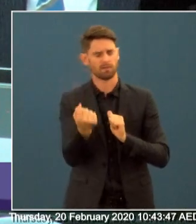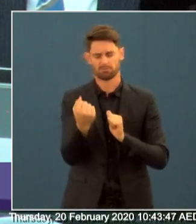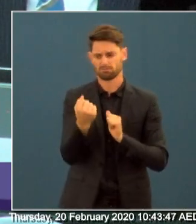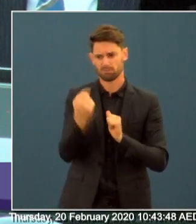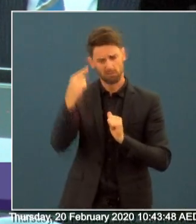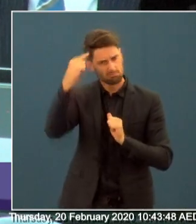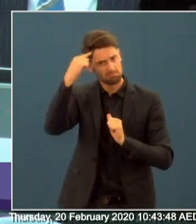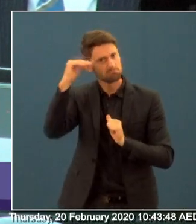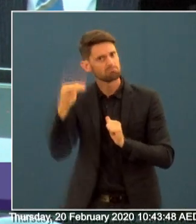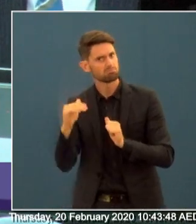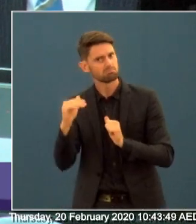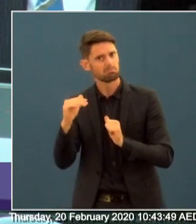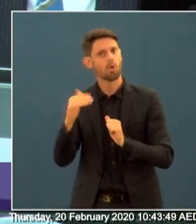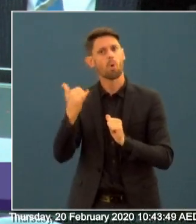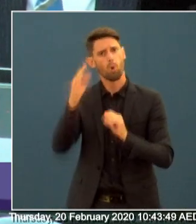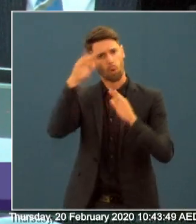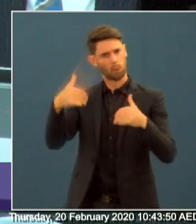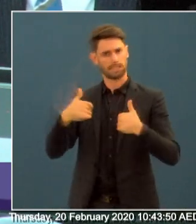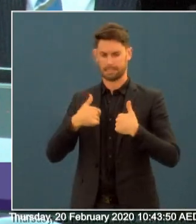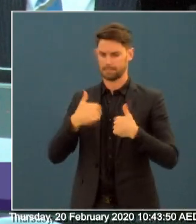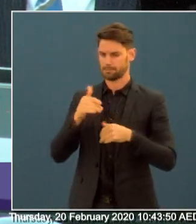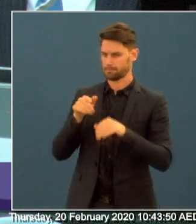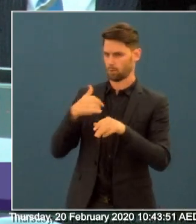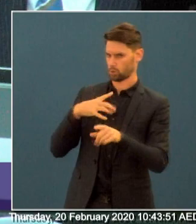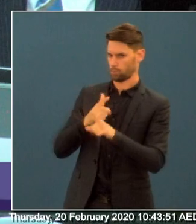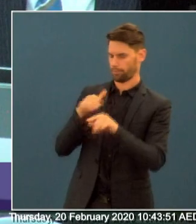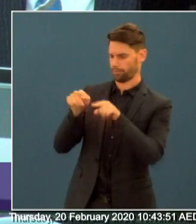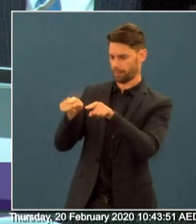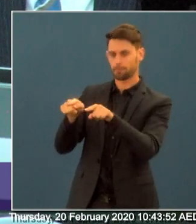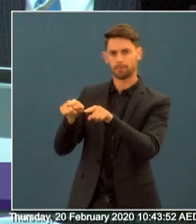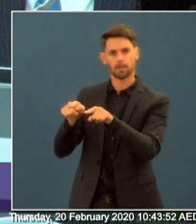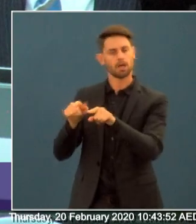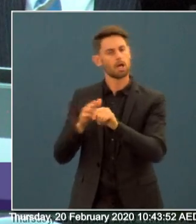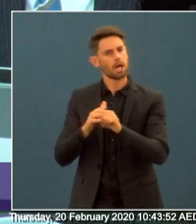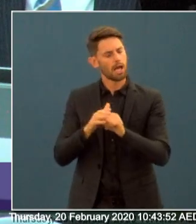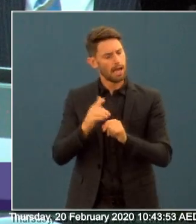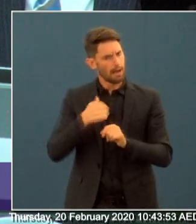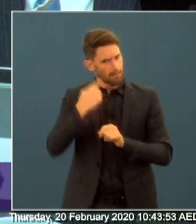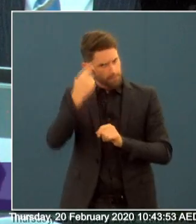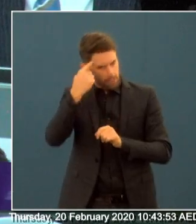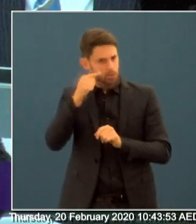and people on the autism spectrum. So to introduce those topics, I think you very helpfully set out